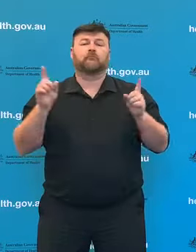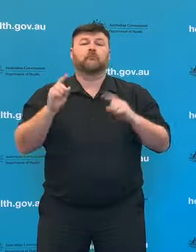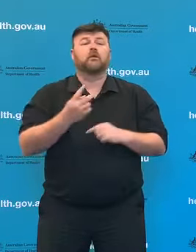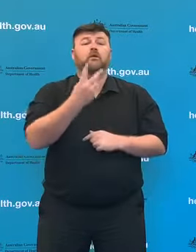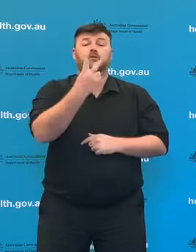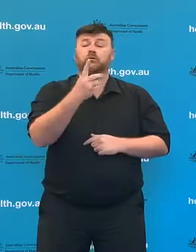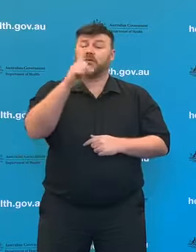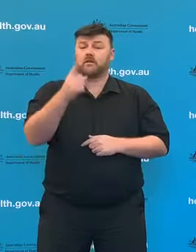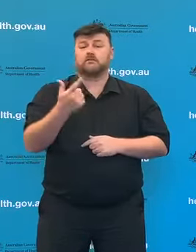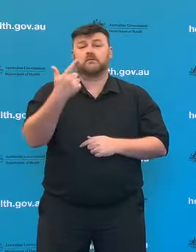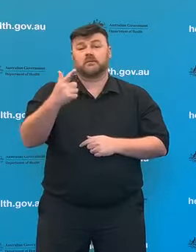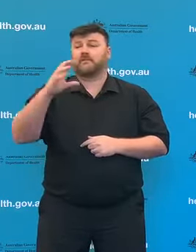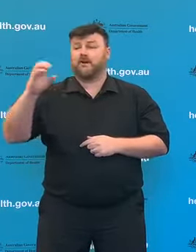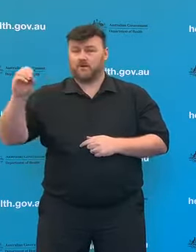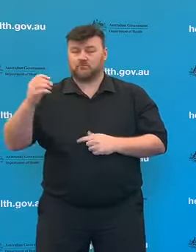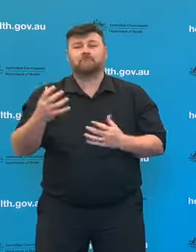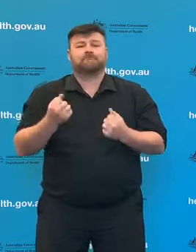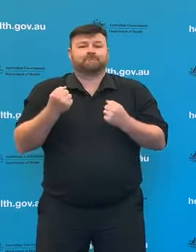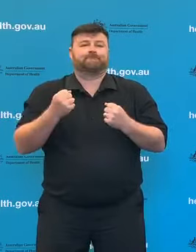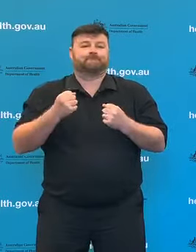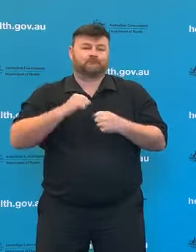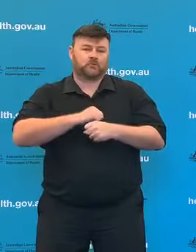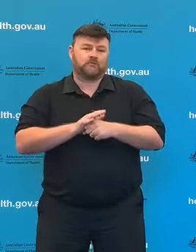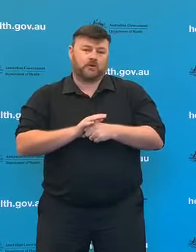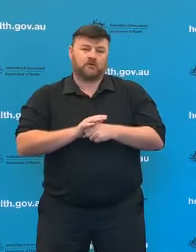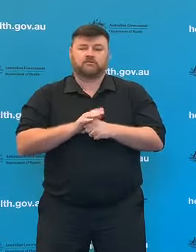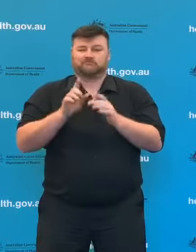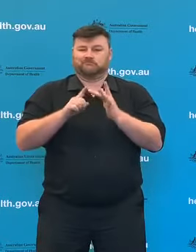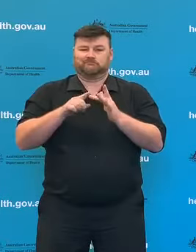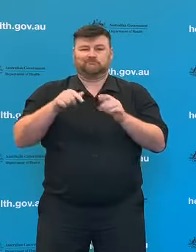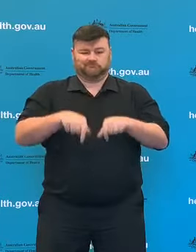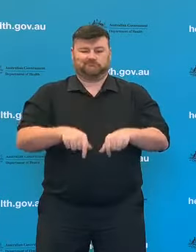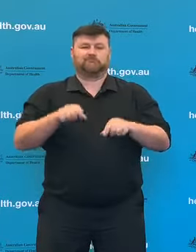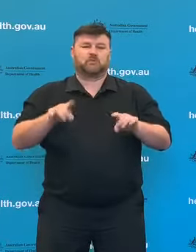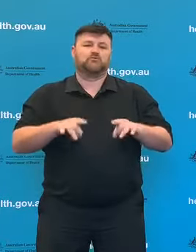active cases of COVID-19 infection in Australia.